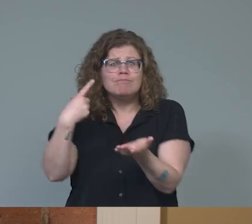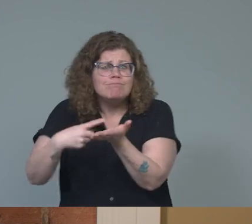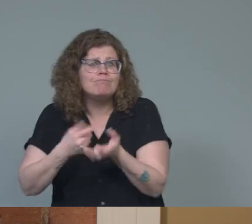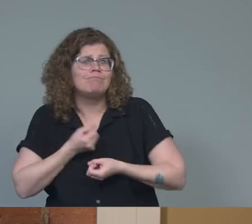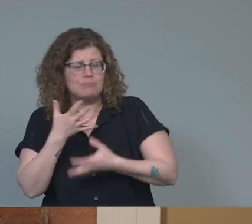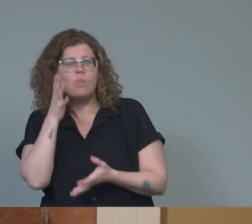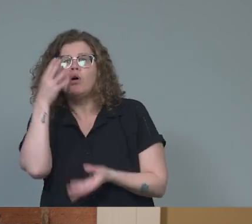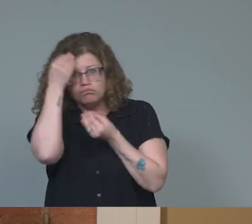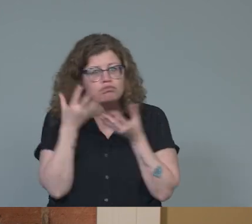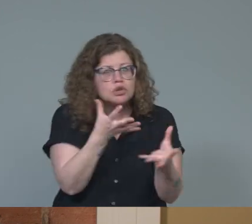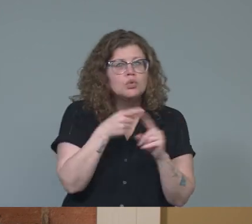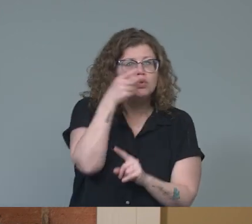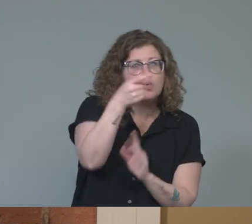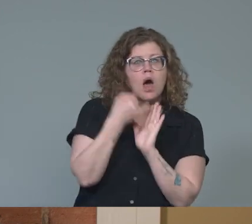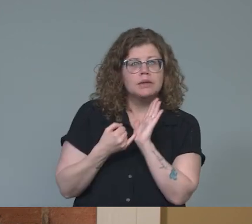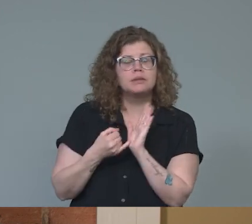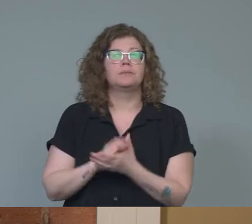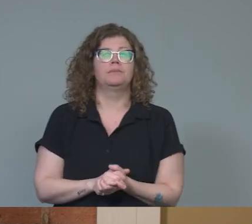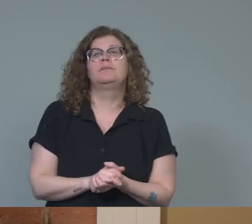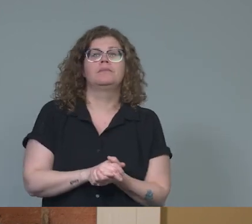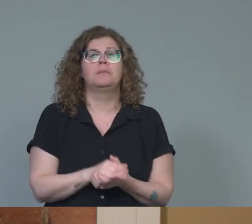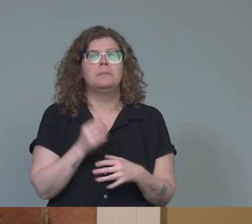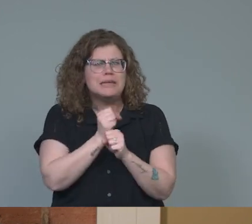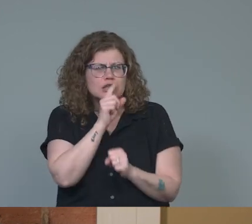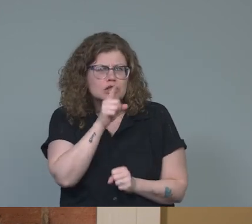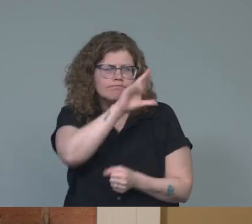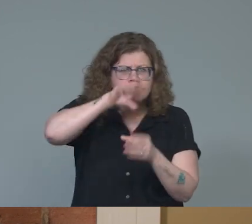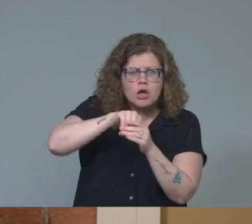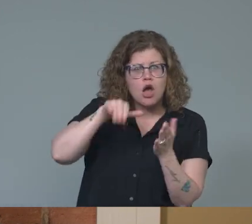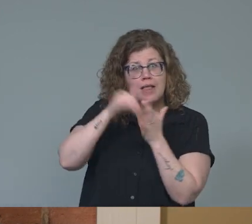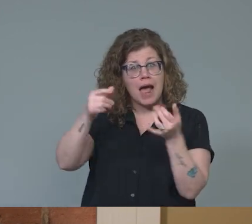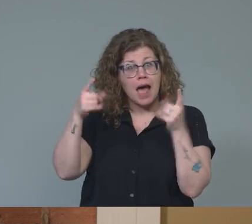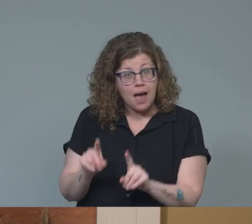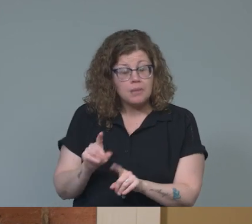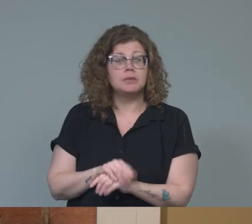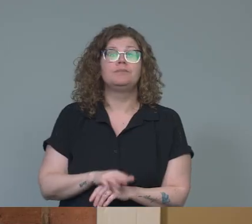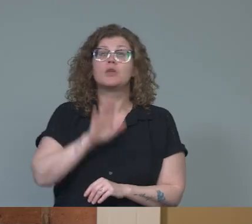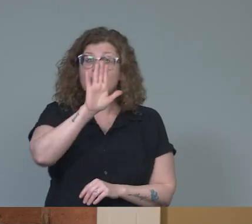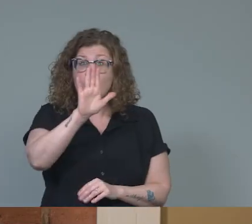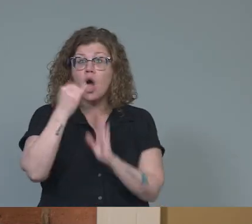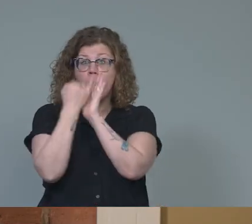They're the ones who are going to make sure that all of the needs are being met, and that any of the concerns that are being expressed